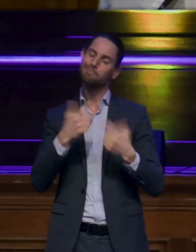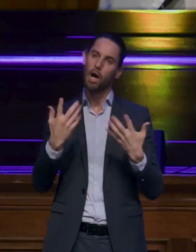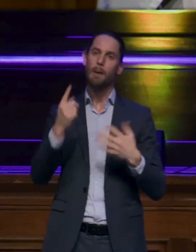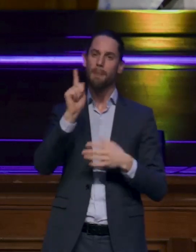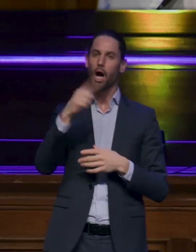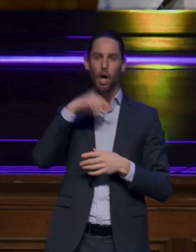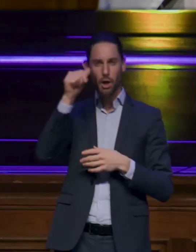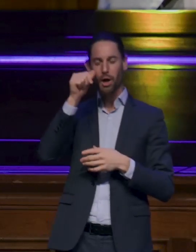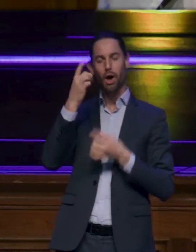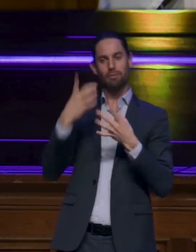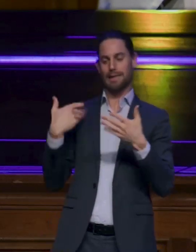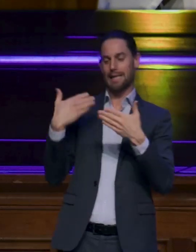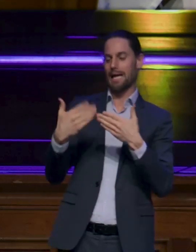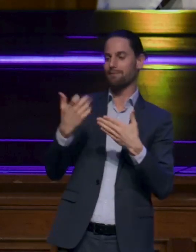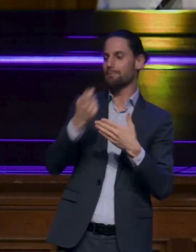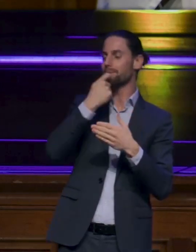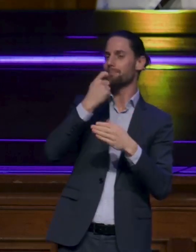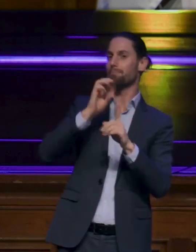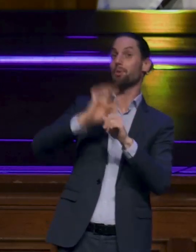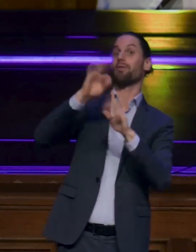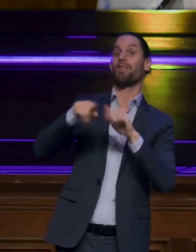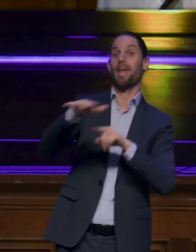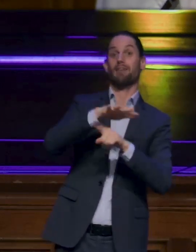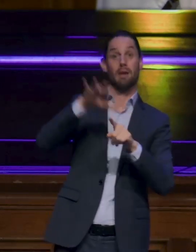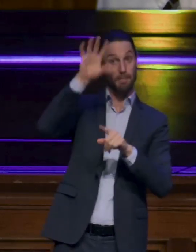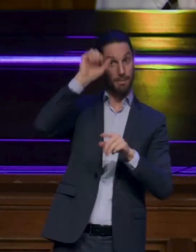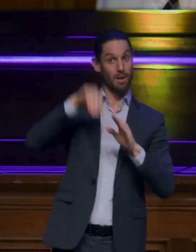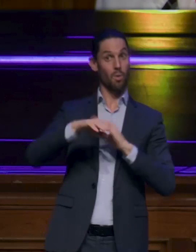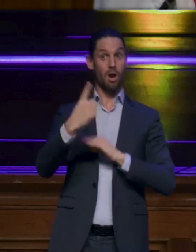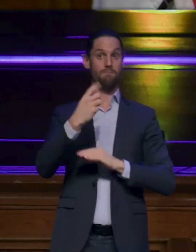remember being asked in a candidates meeting to speak about my views on